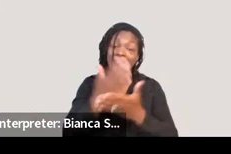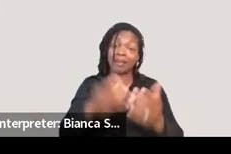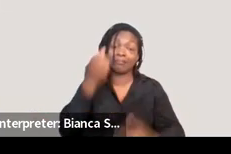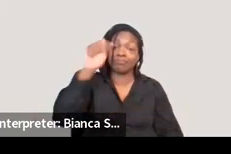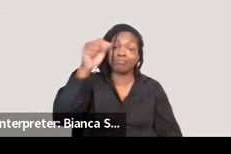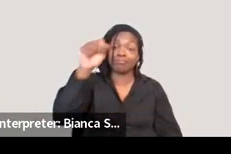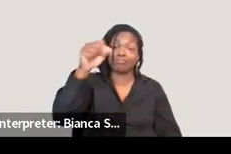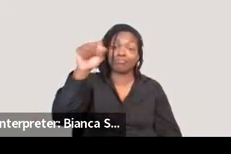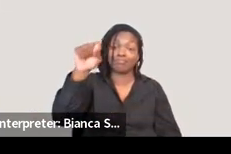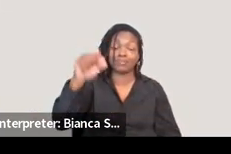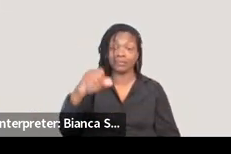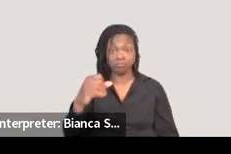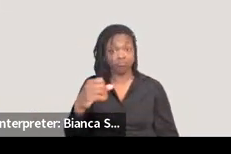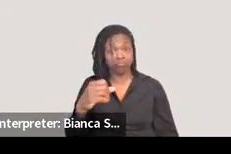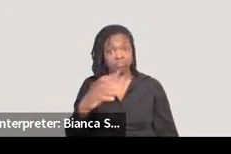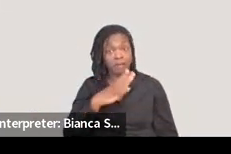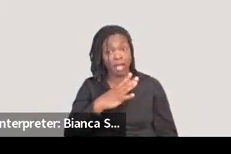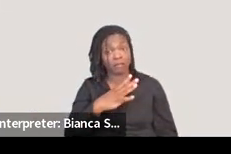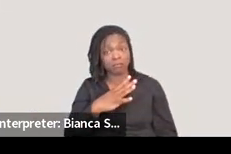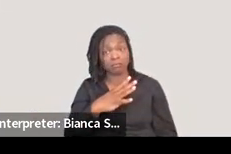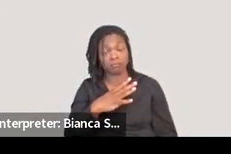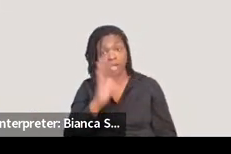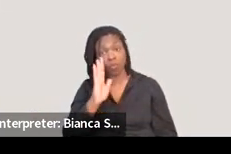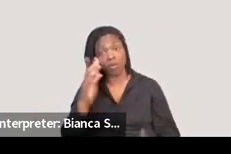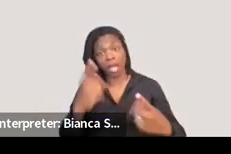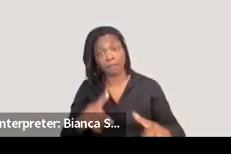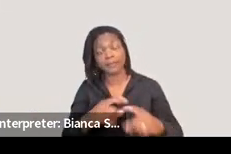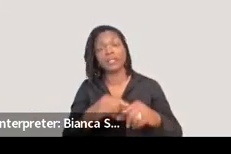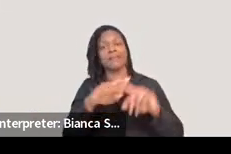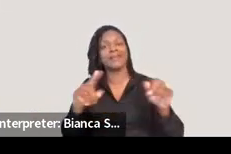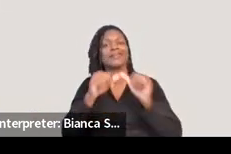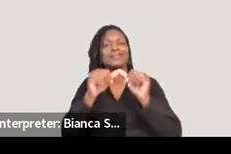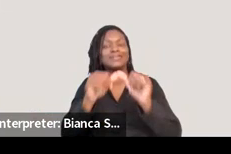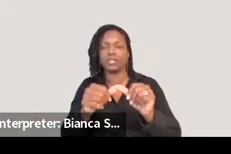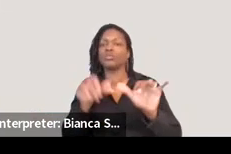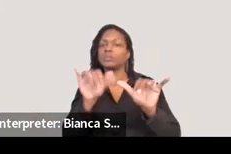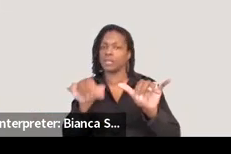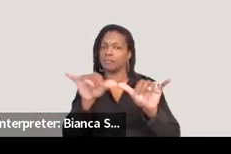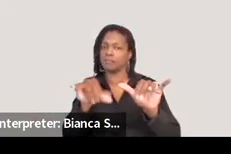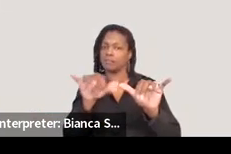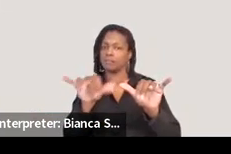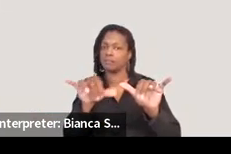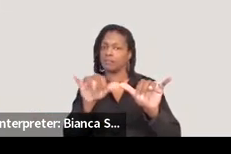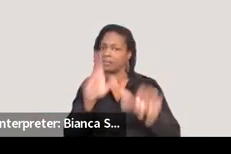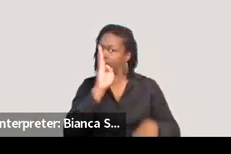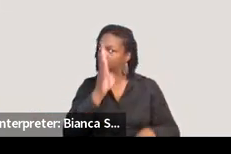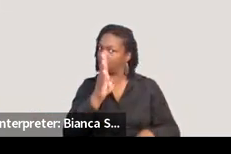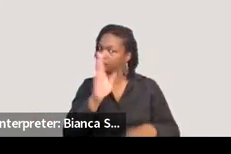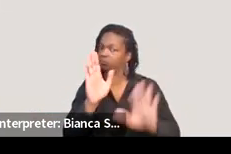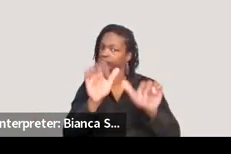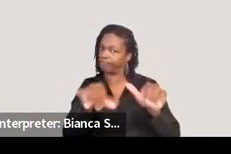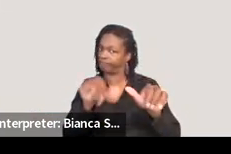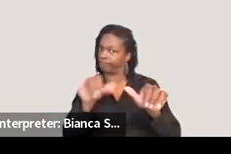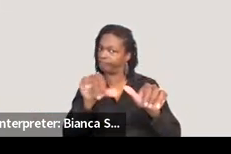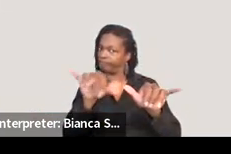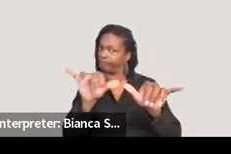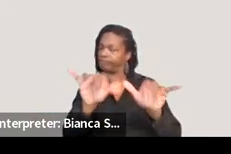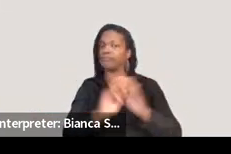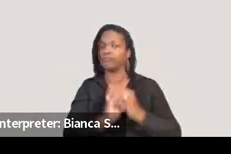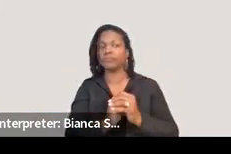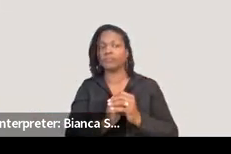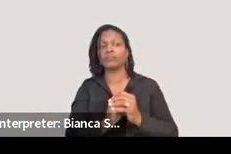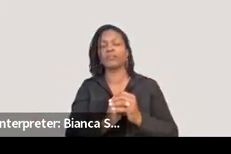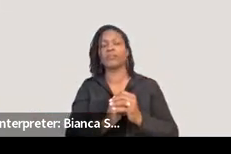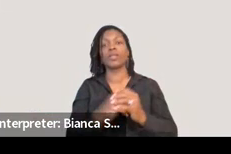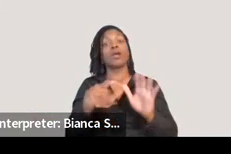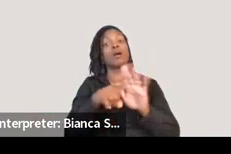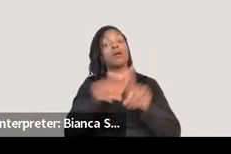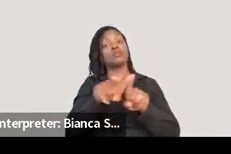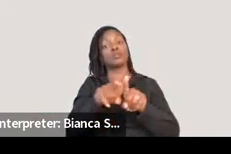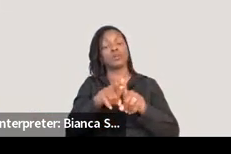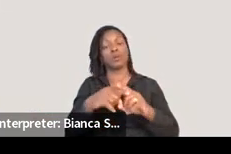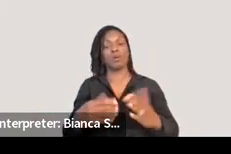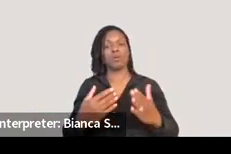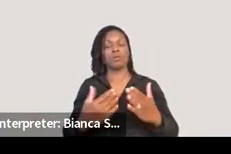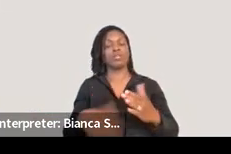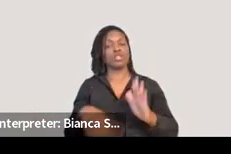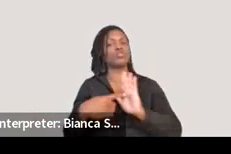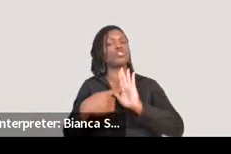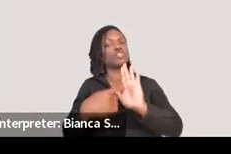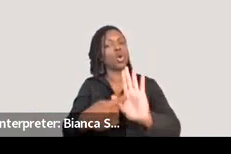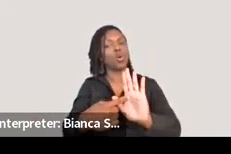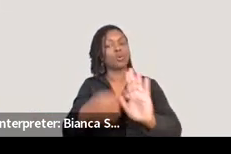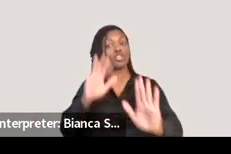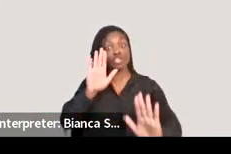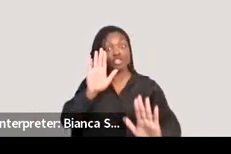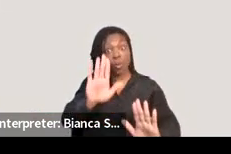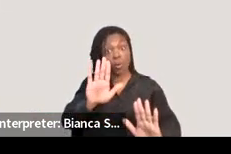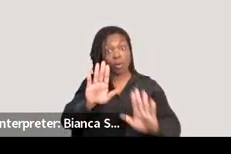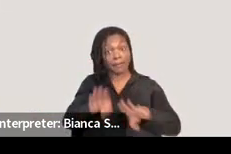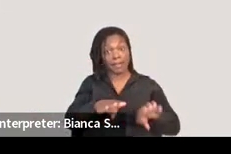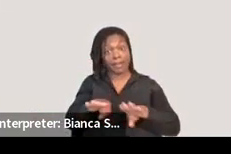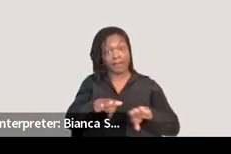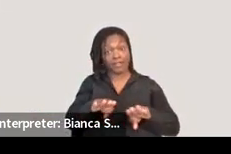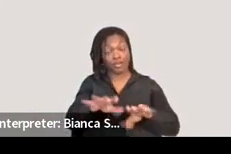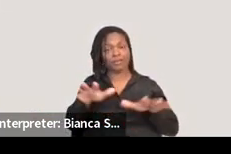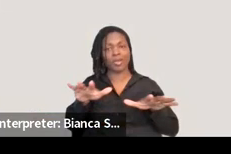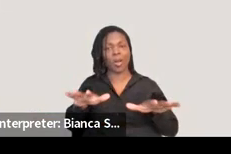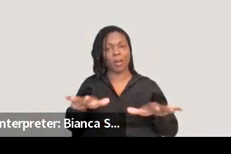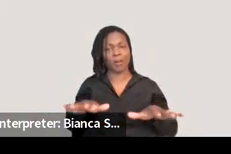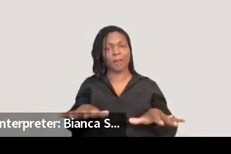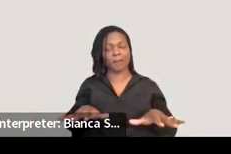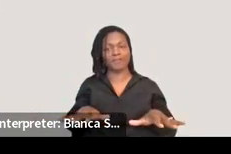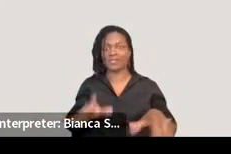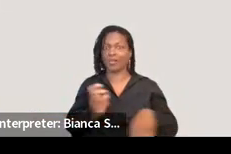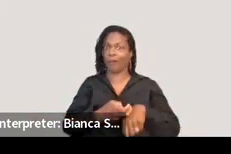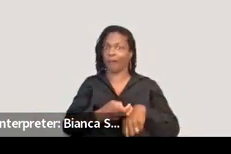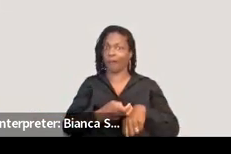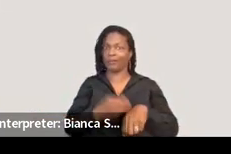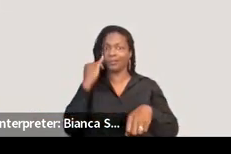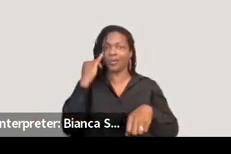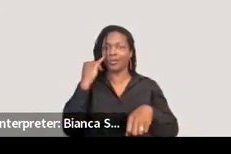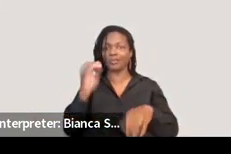That's very common that will happen. But continue to be consistent. Also model calm behavior. It is difficult to keep your cool when your child is see having a tantrum or as being, arguing back and forth with you or even having a meltdown.